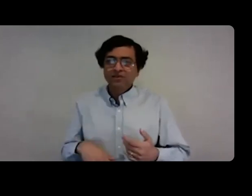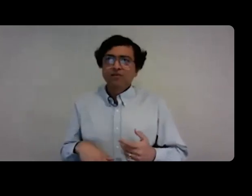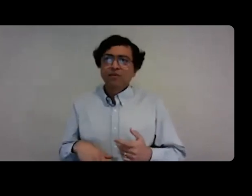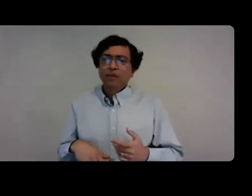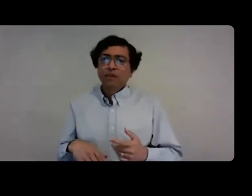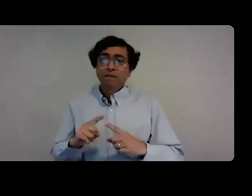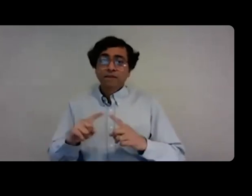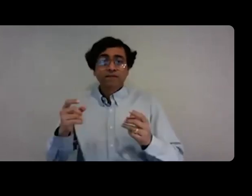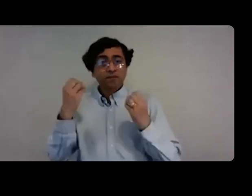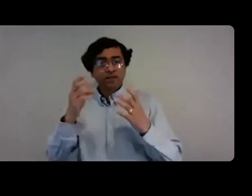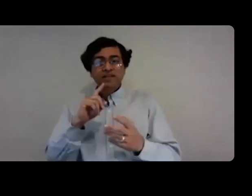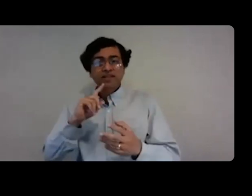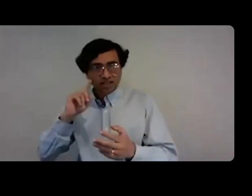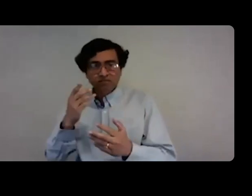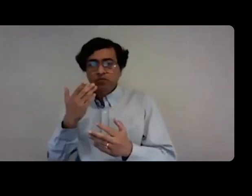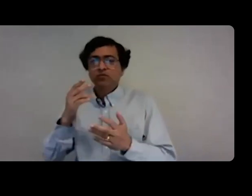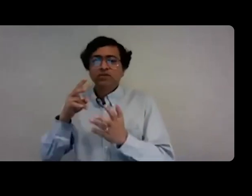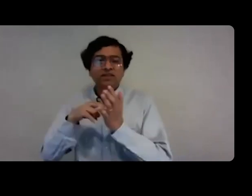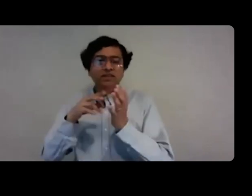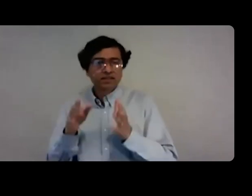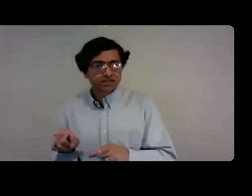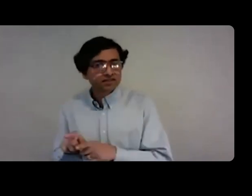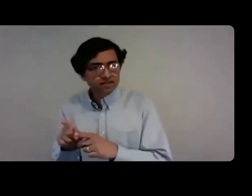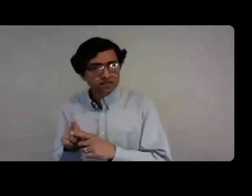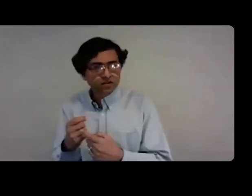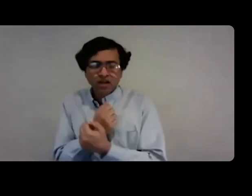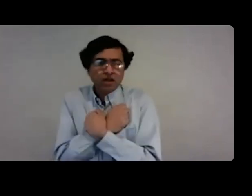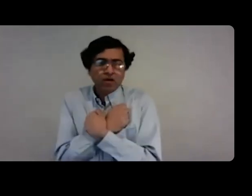It is tiring cognitively and on the eyes.